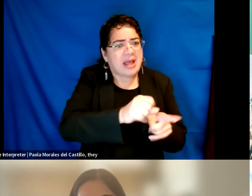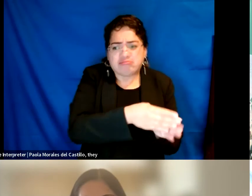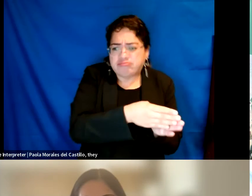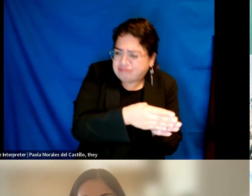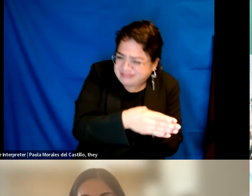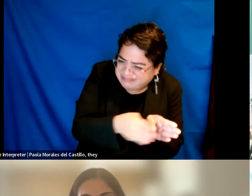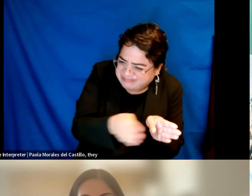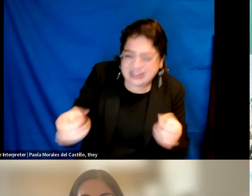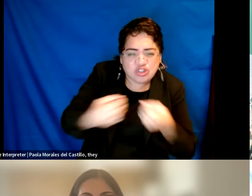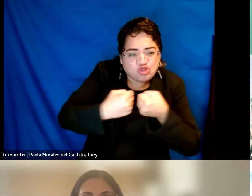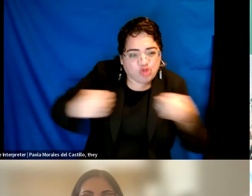Annabelle Lolinco (she/her): Yes, and April.